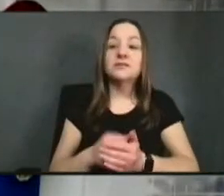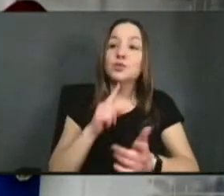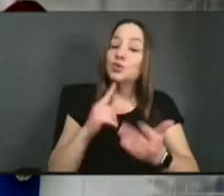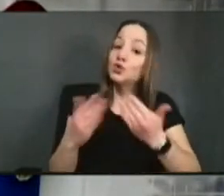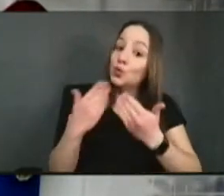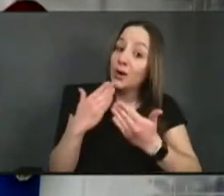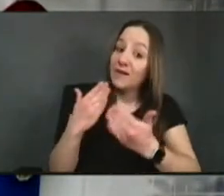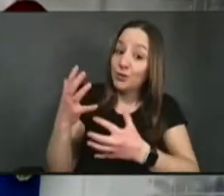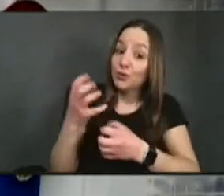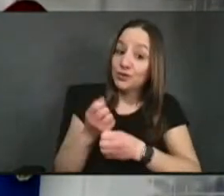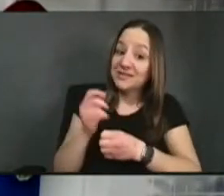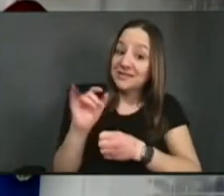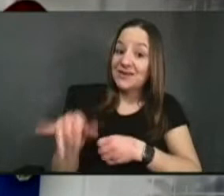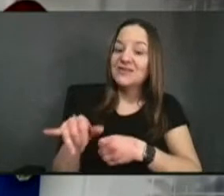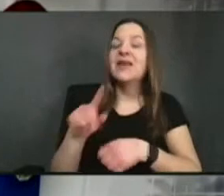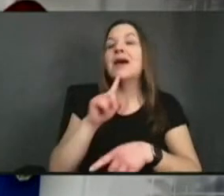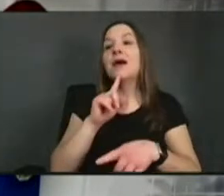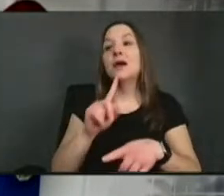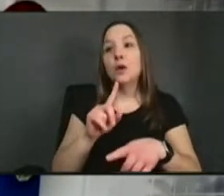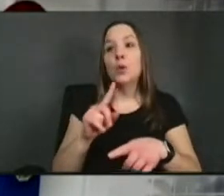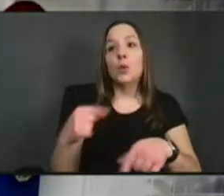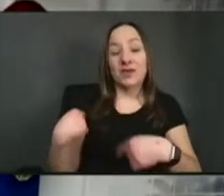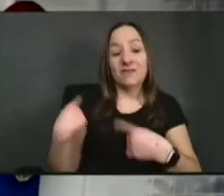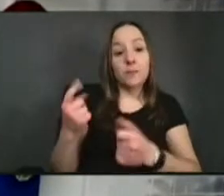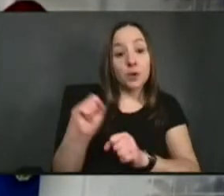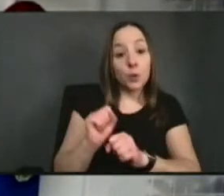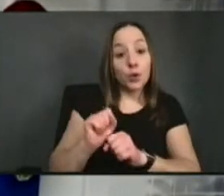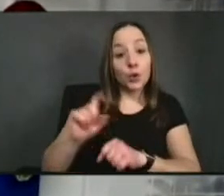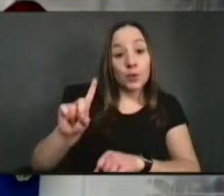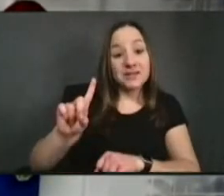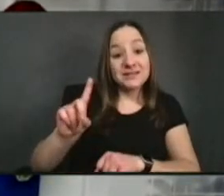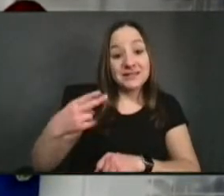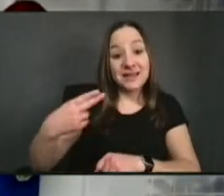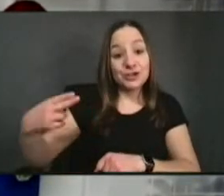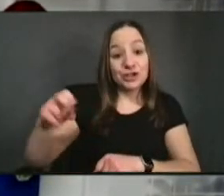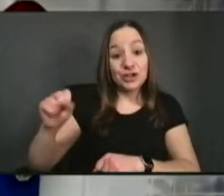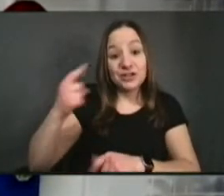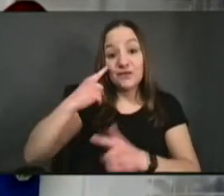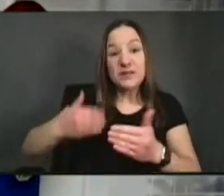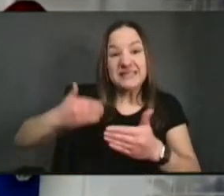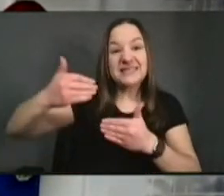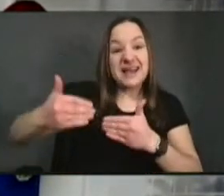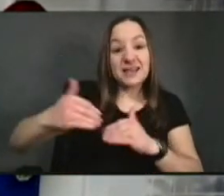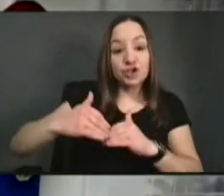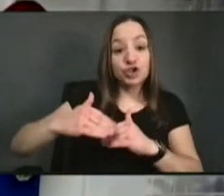and we are again grateful to receive those. We know that